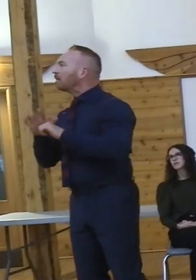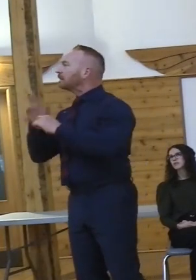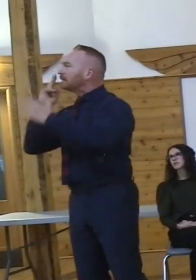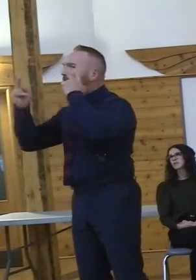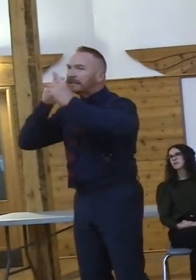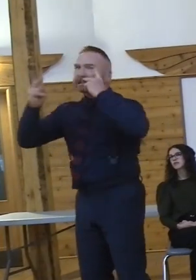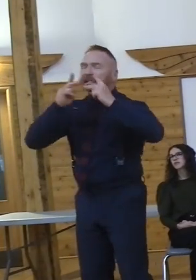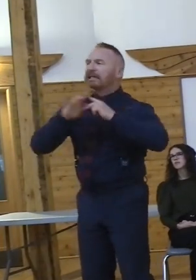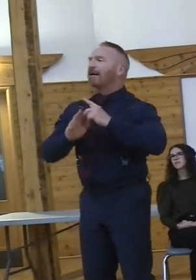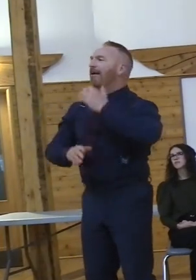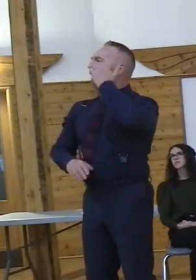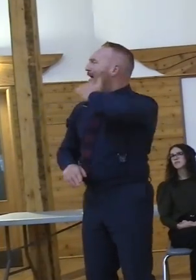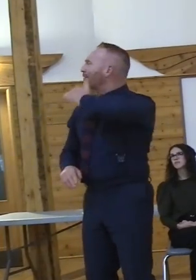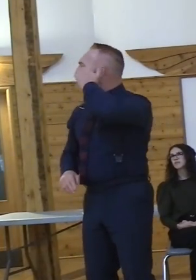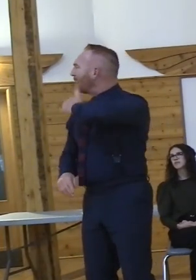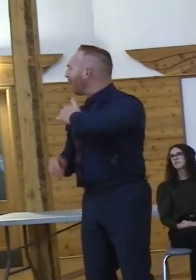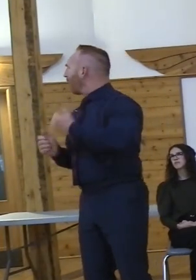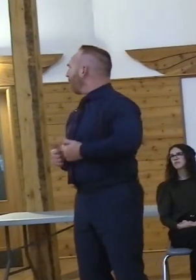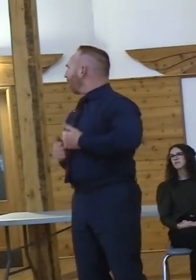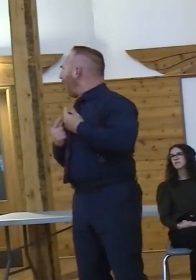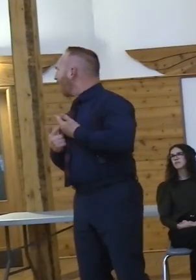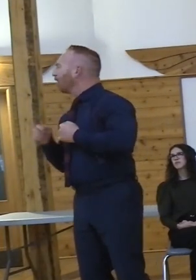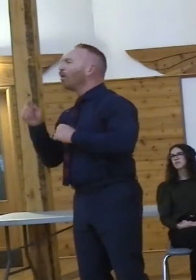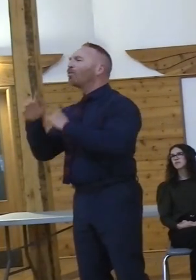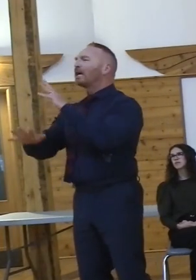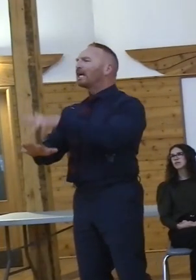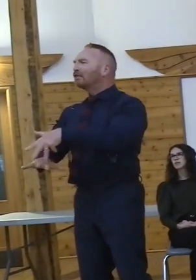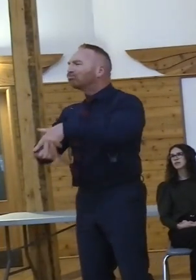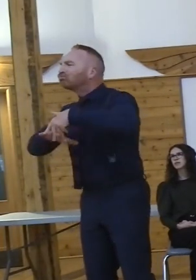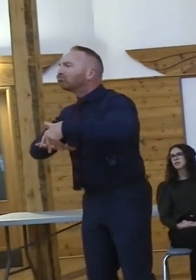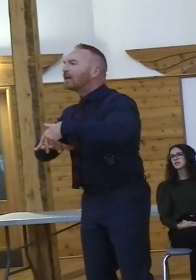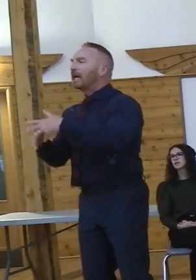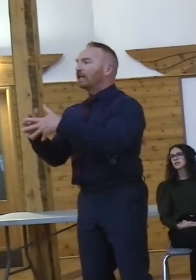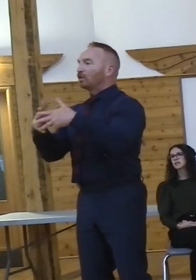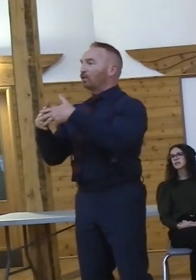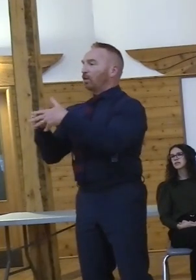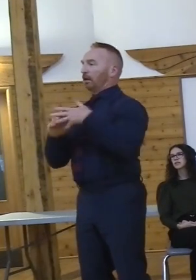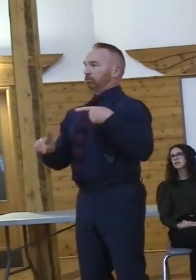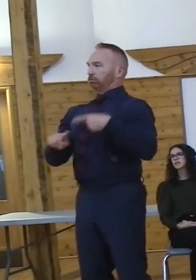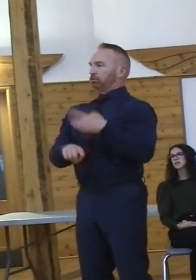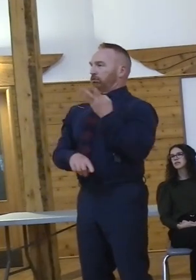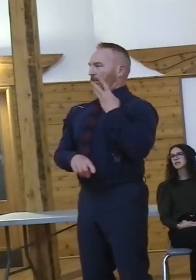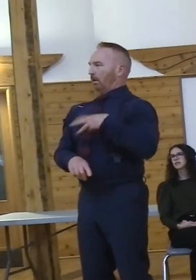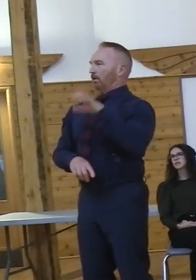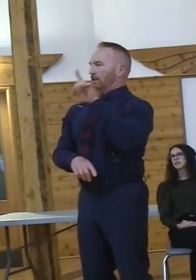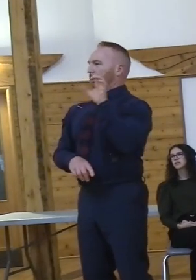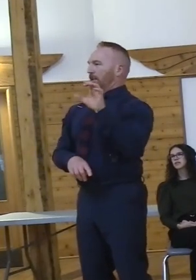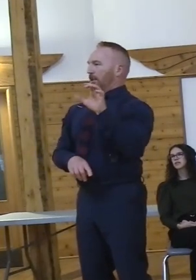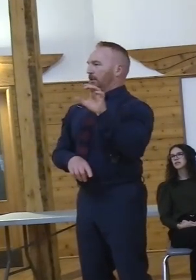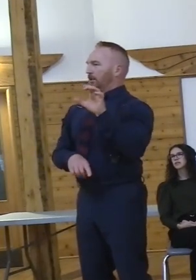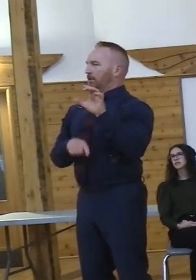We're so erased in the so-called US especially in Washington DC that unless it's specifically